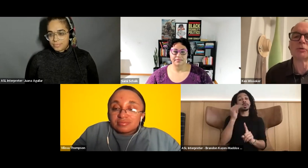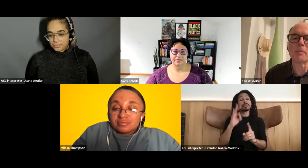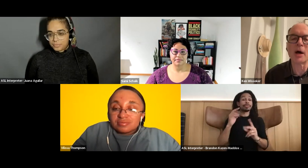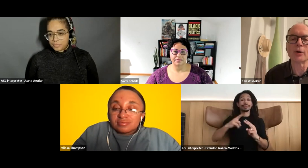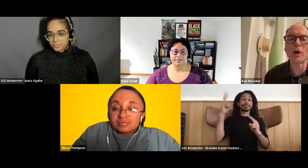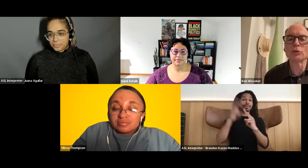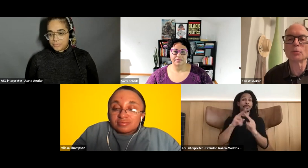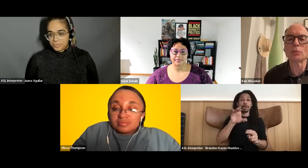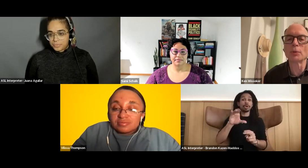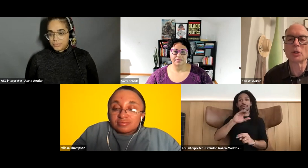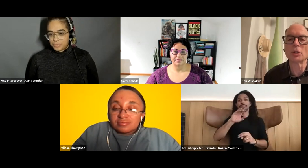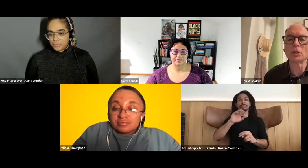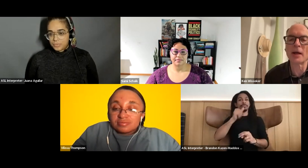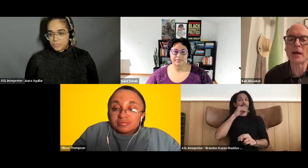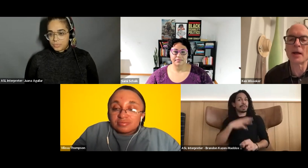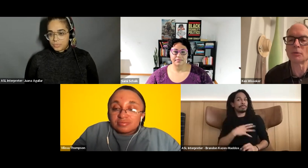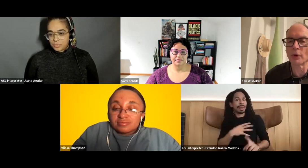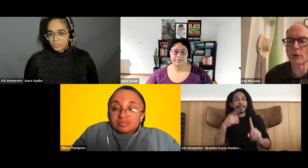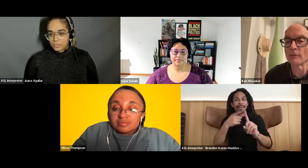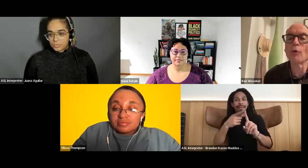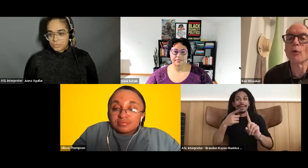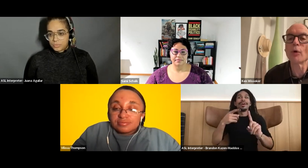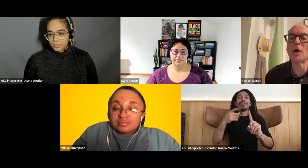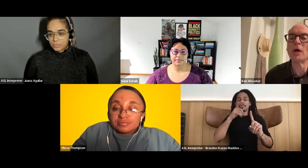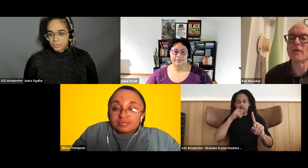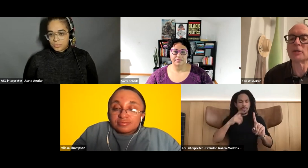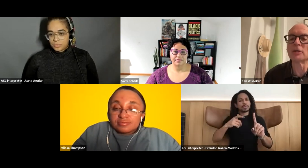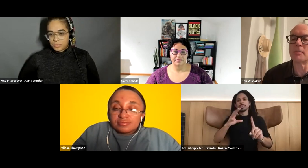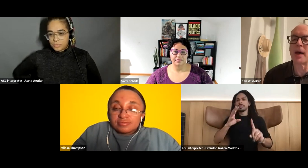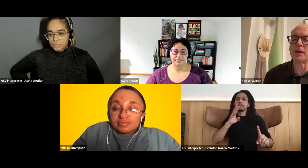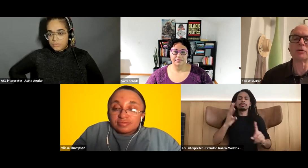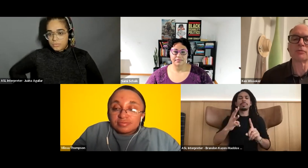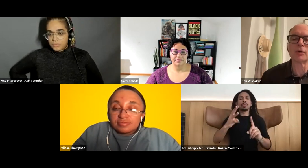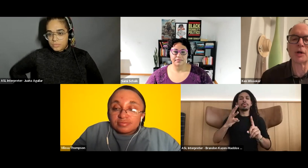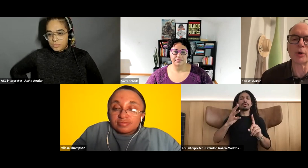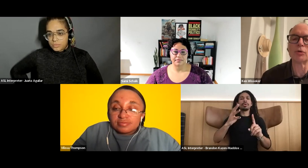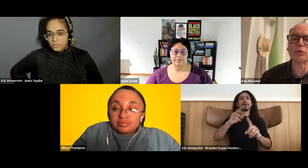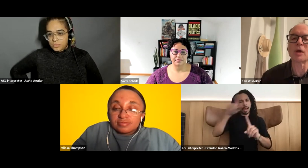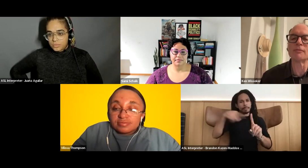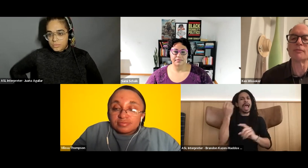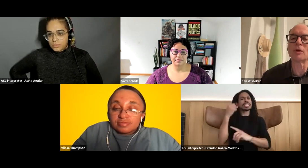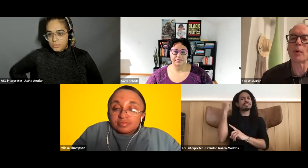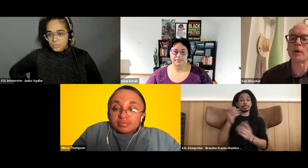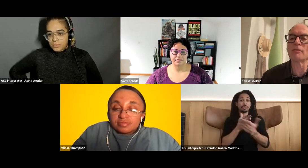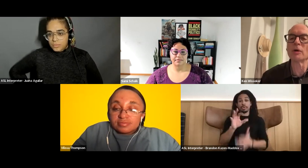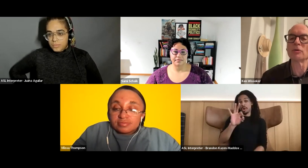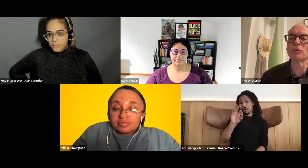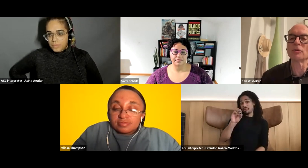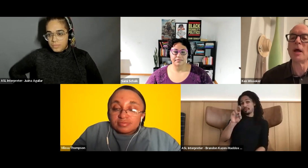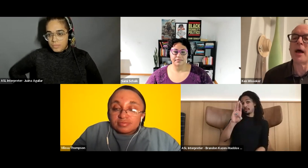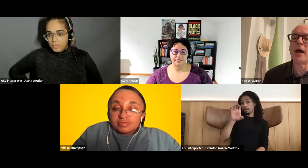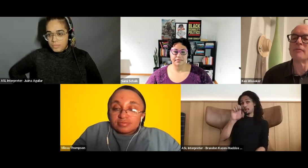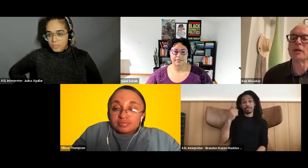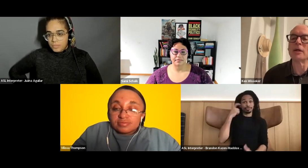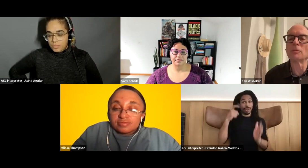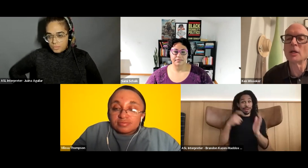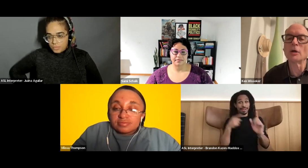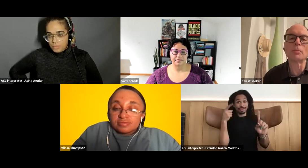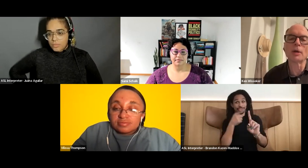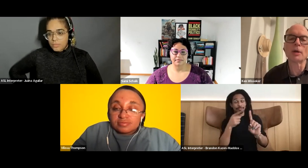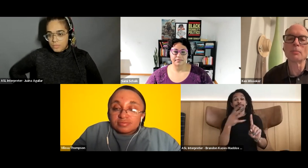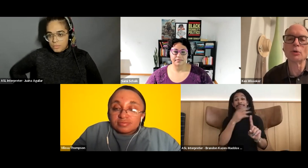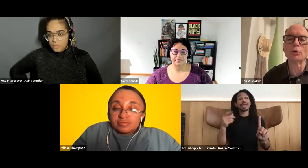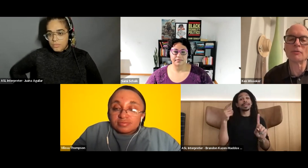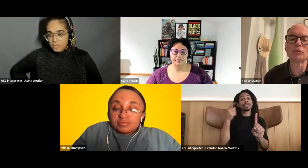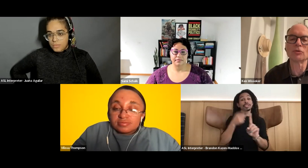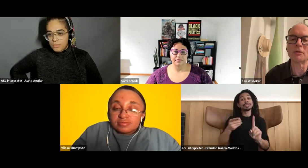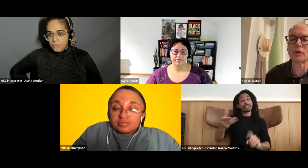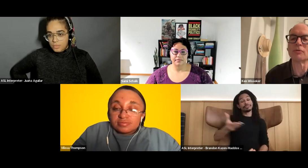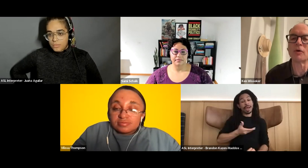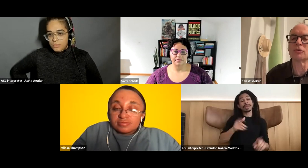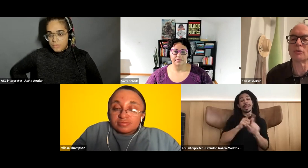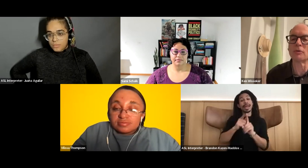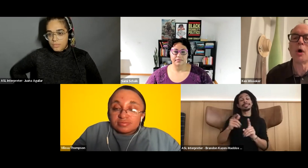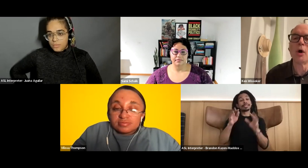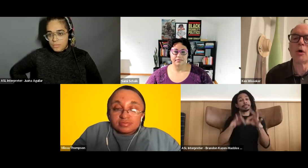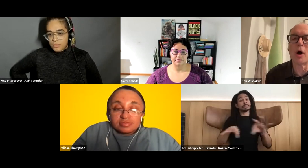Ken Wissoker: spoke about her entrepreneurship and activism work before it. Invited to be a panelist for know her Truths Conference at Wake forest, and invited to be a keynote speaker at Purdue University for its focus of